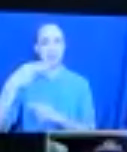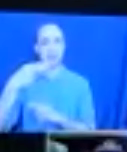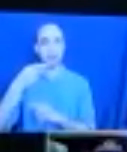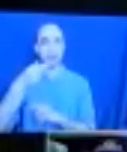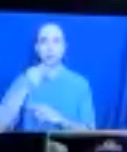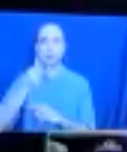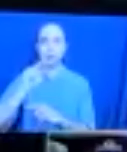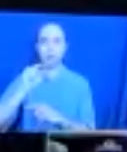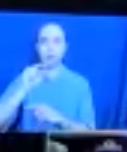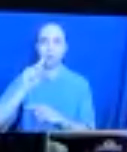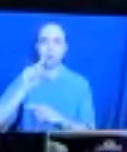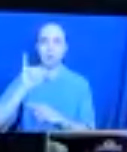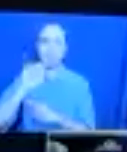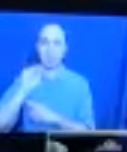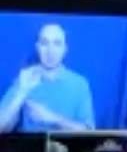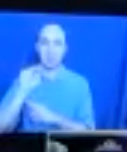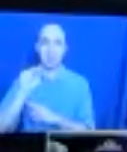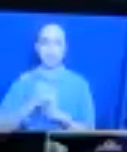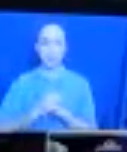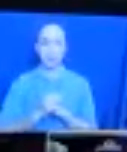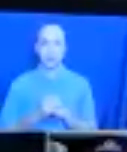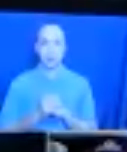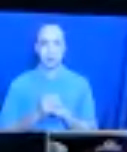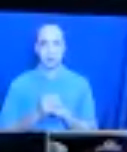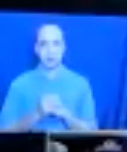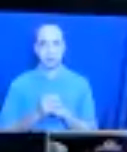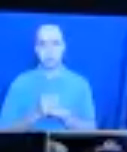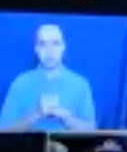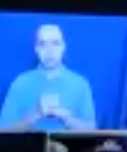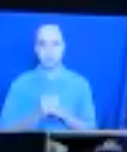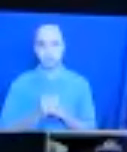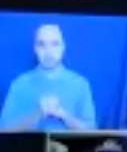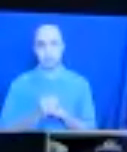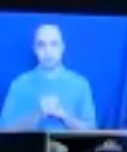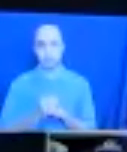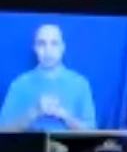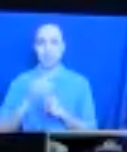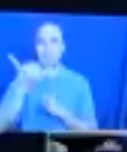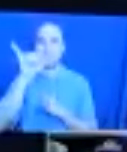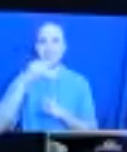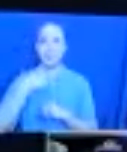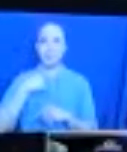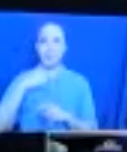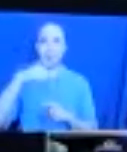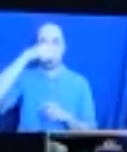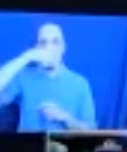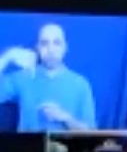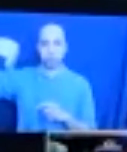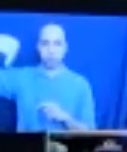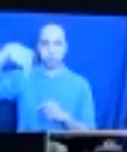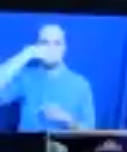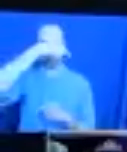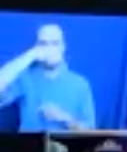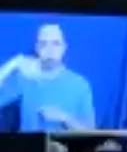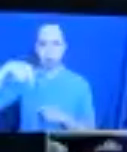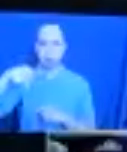THERE'S MANY DIFFERENT WAYS THAT WE USE. THIS IS MY PENDULUM BALL. I TEACH MY MARTIAL ARTS CLASS